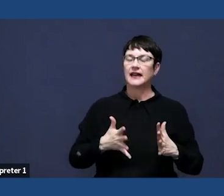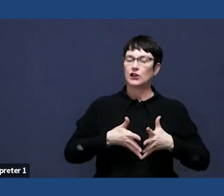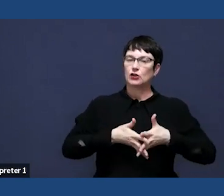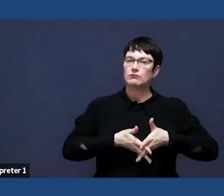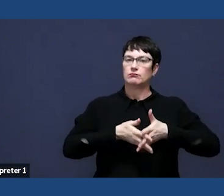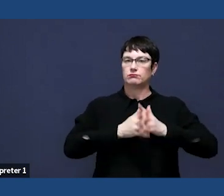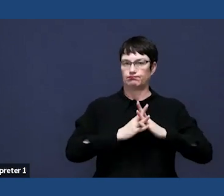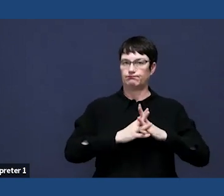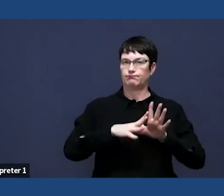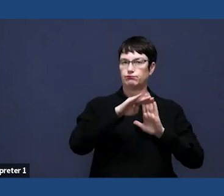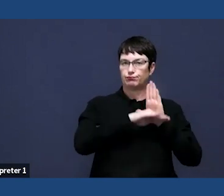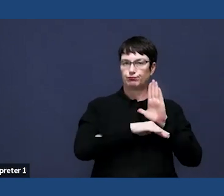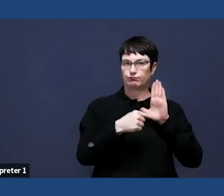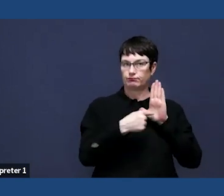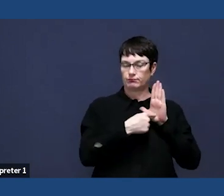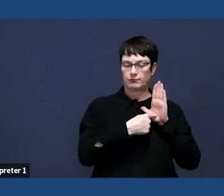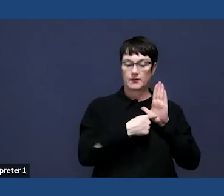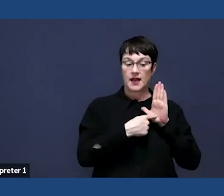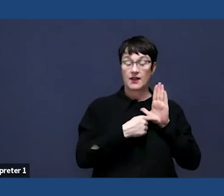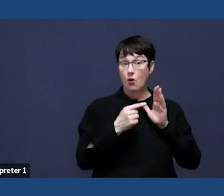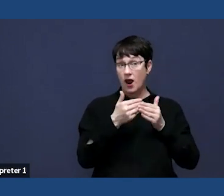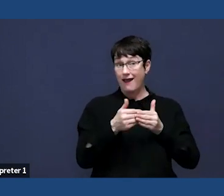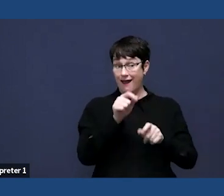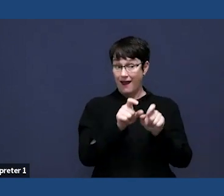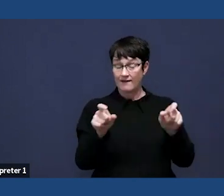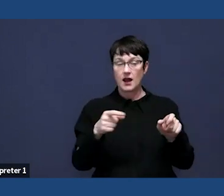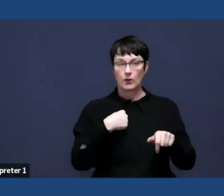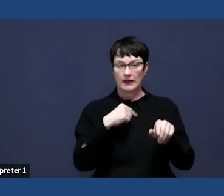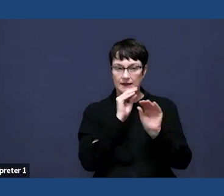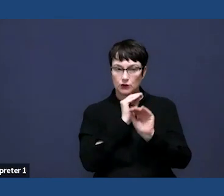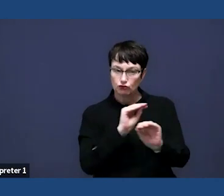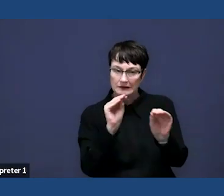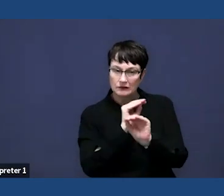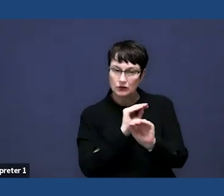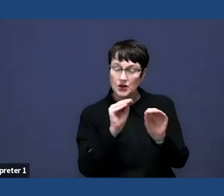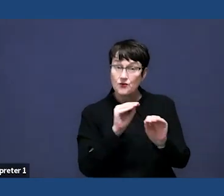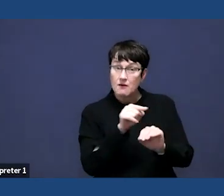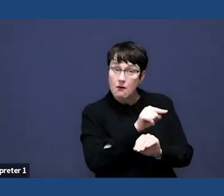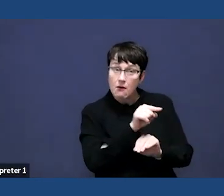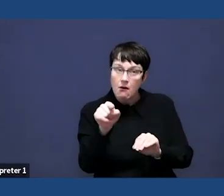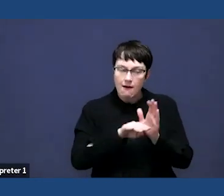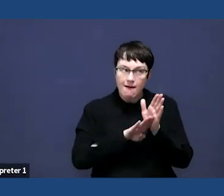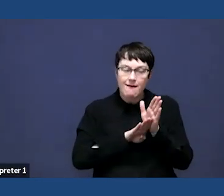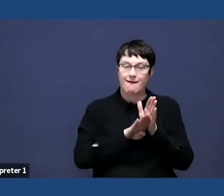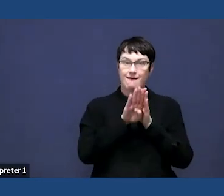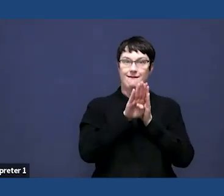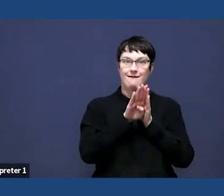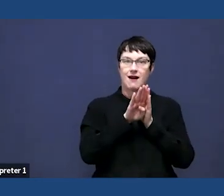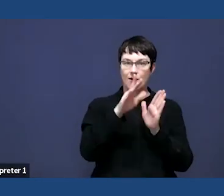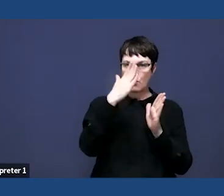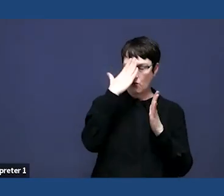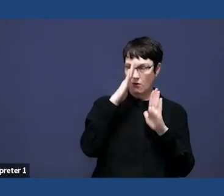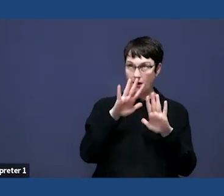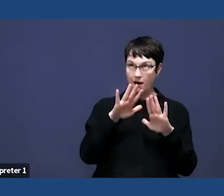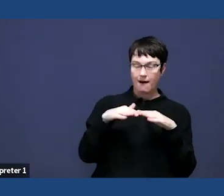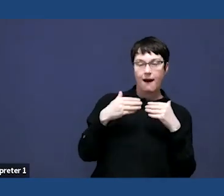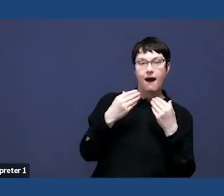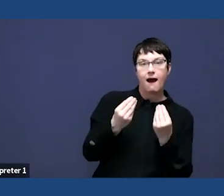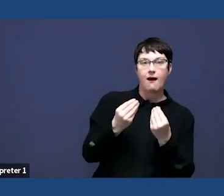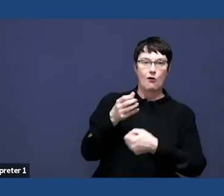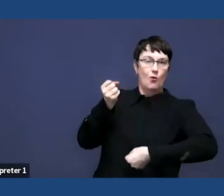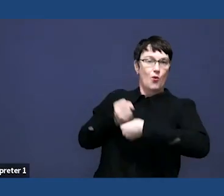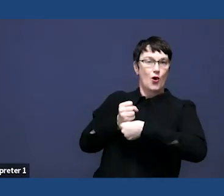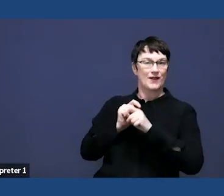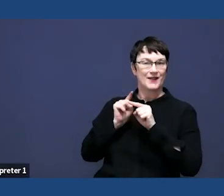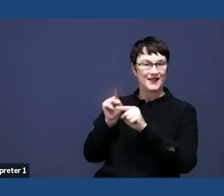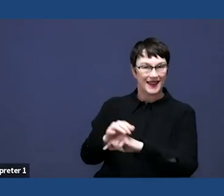We have trainings that we launched in 2021 about how to, as managers, understand the